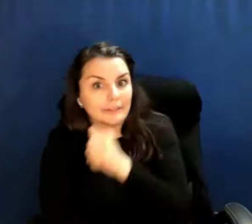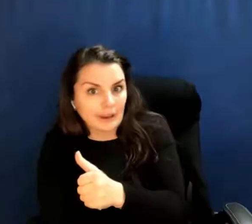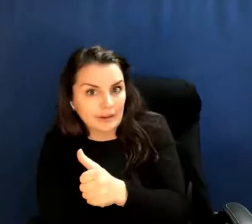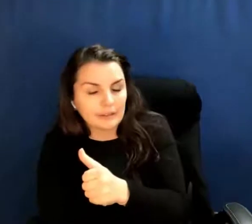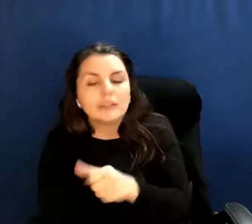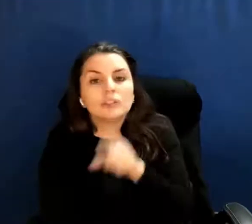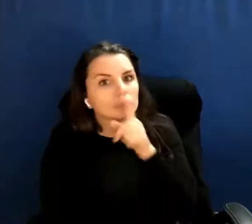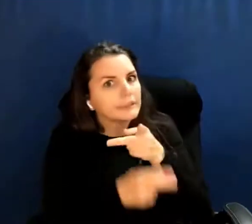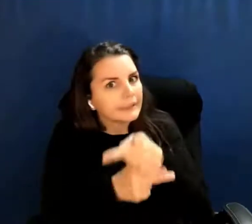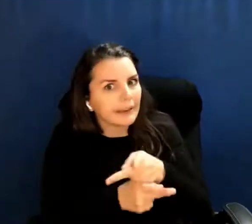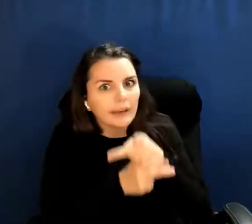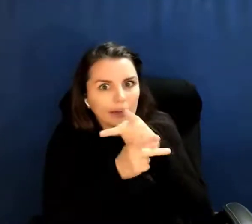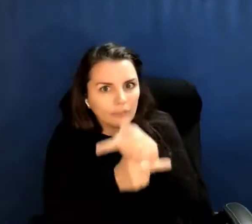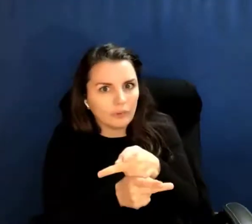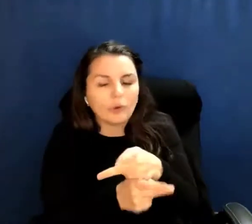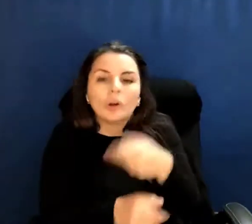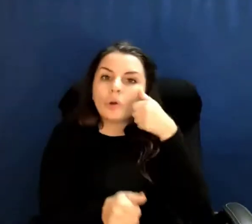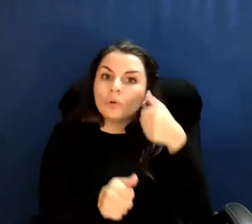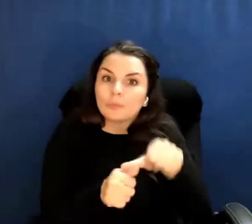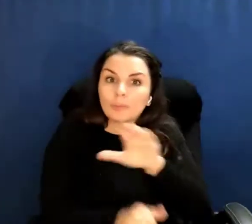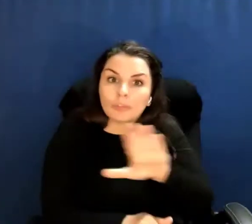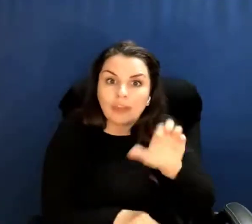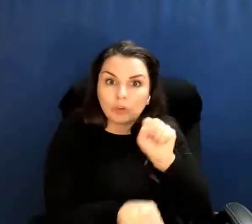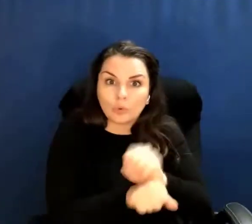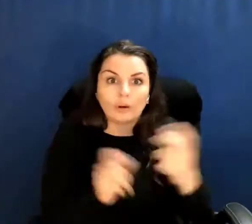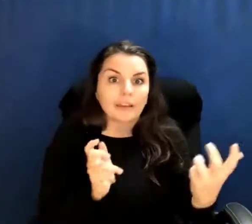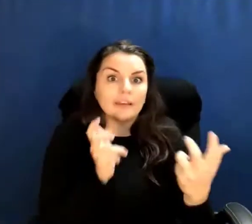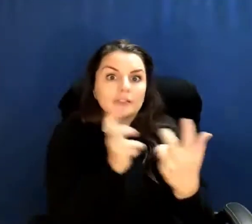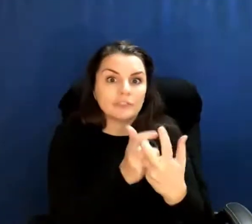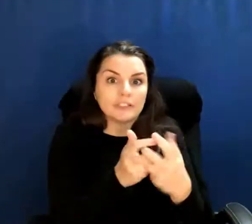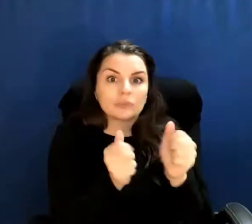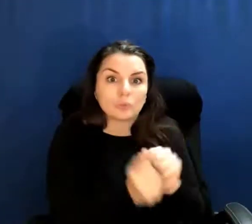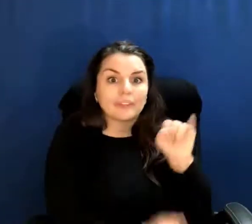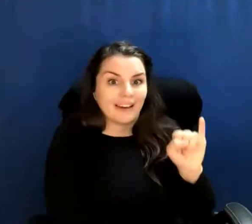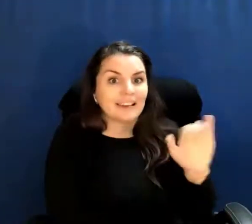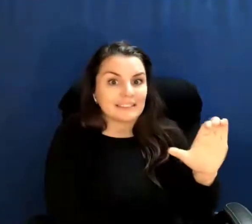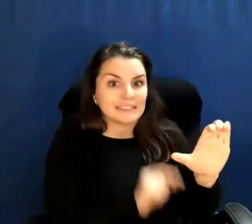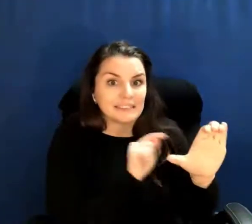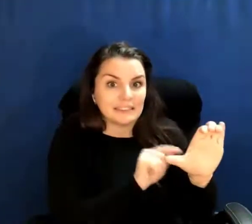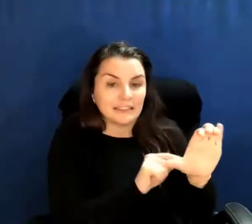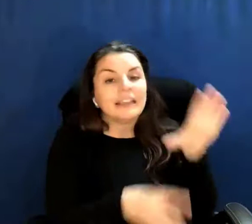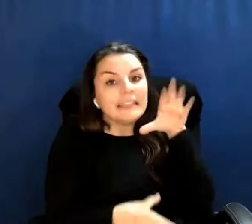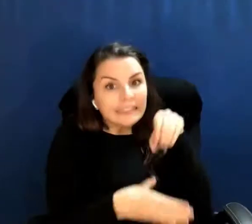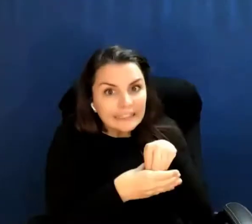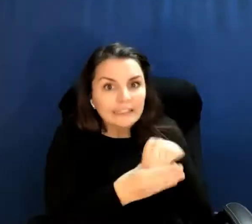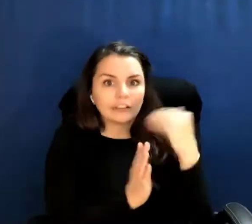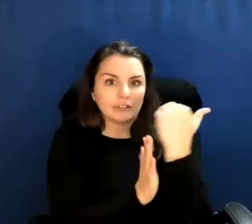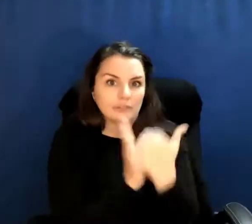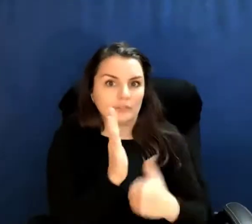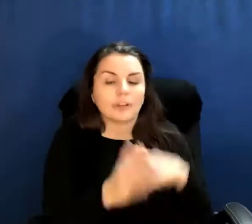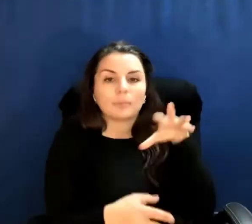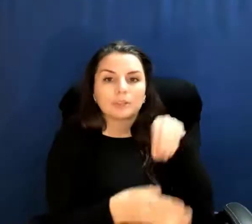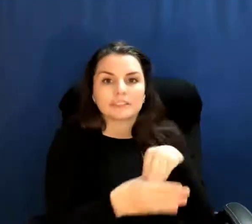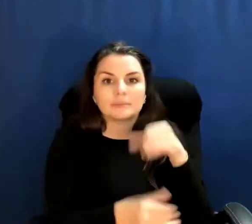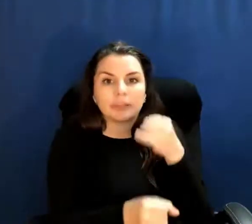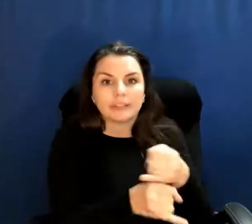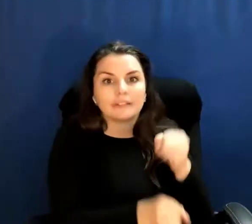Lisa Chadwick: .. . want to make sure that your work is relevant to an institute that is listed in the participating institutes for that ROA. Sheri Cummins: Correct.